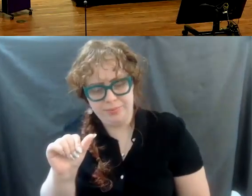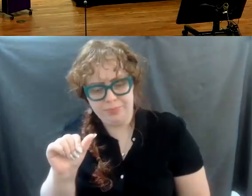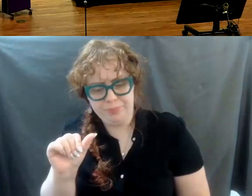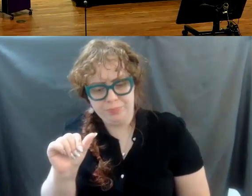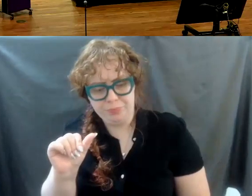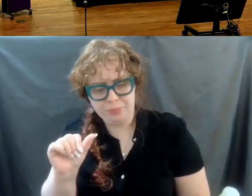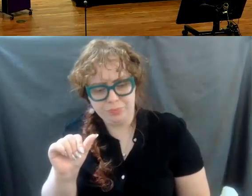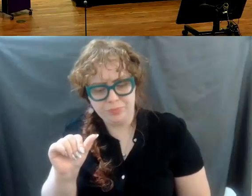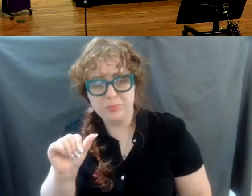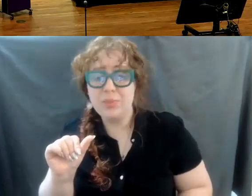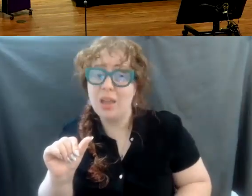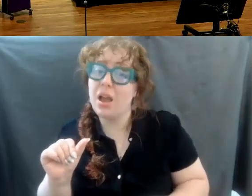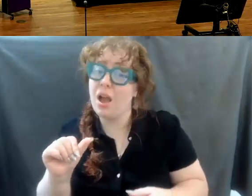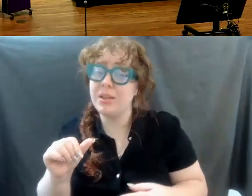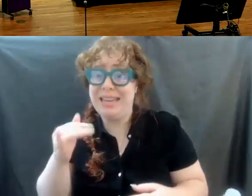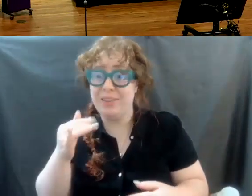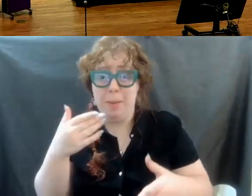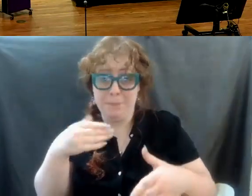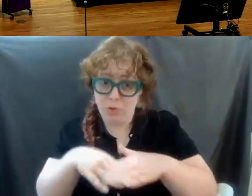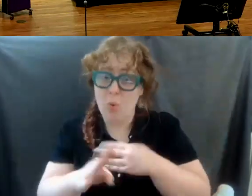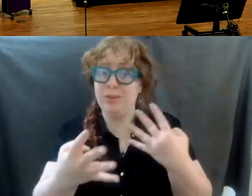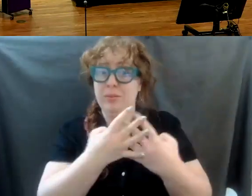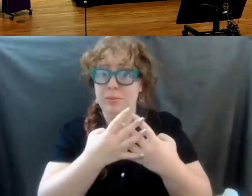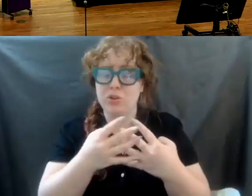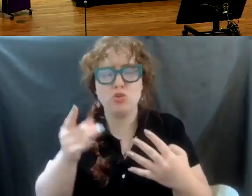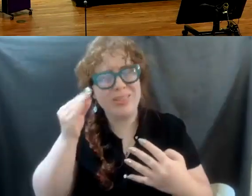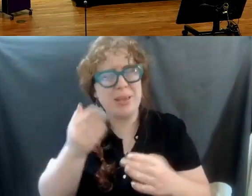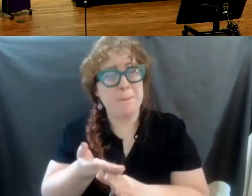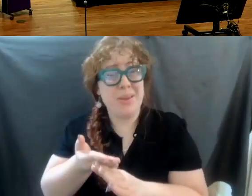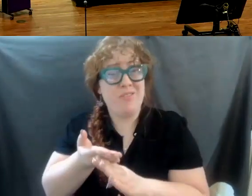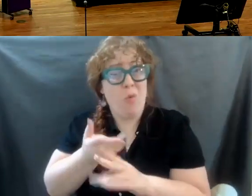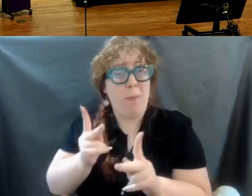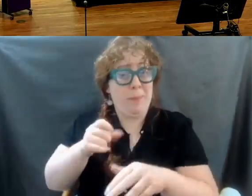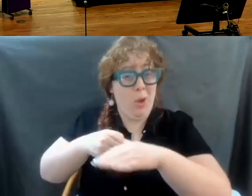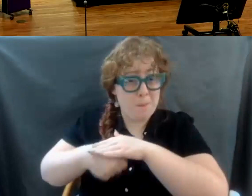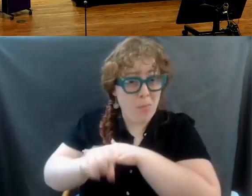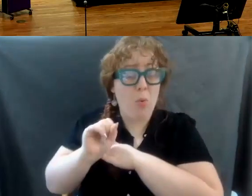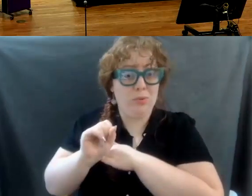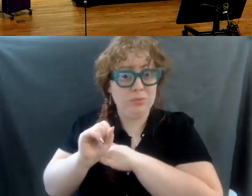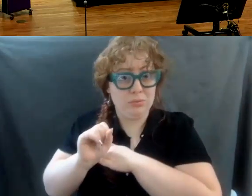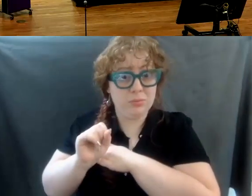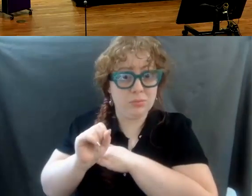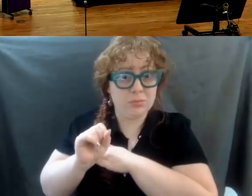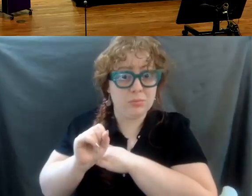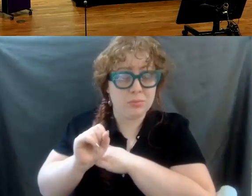we can really think back to like prenatal, right. We can think about the conditions in which certain mothers